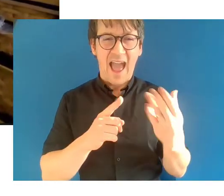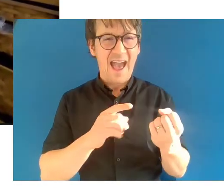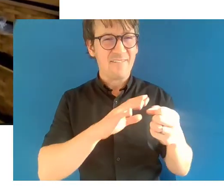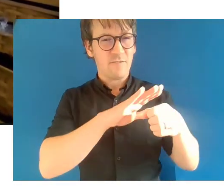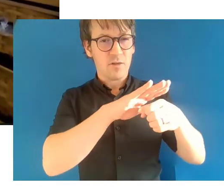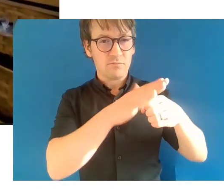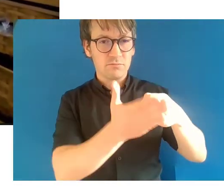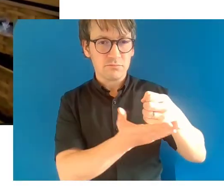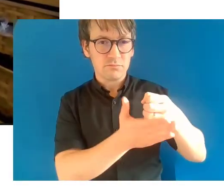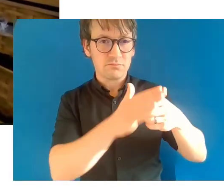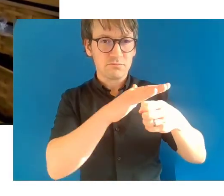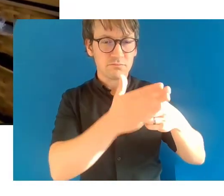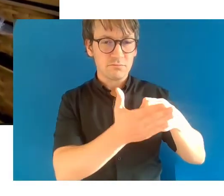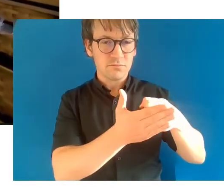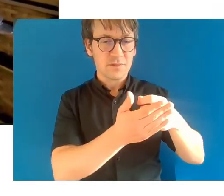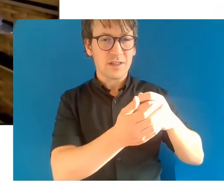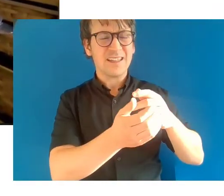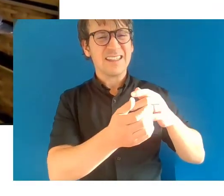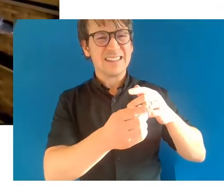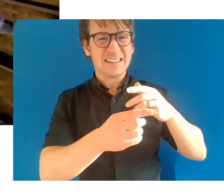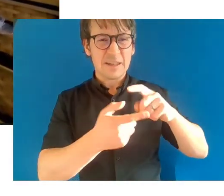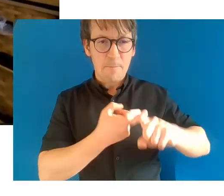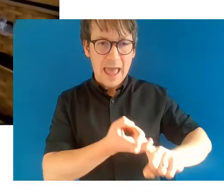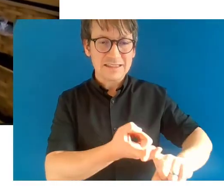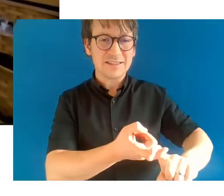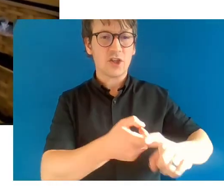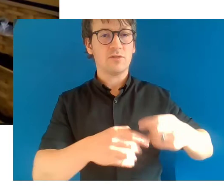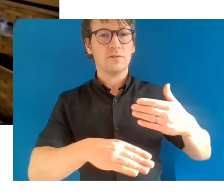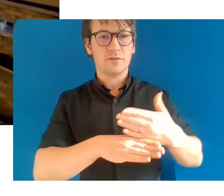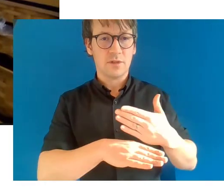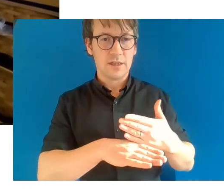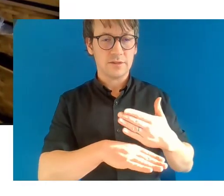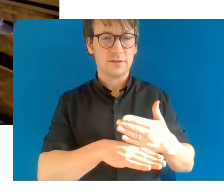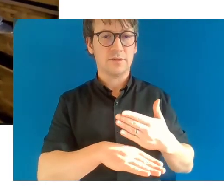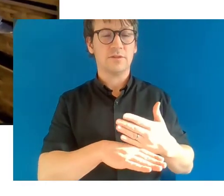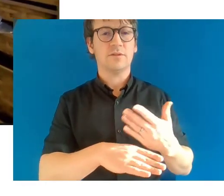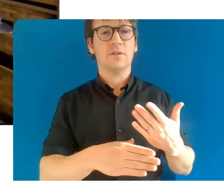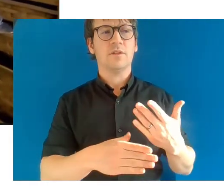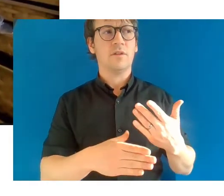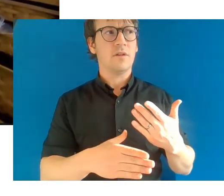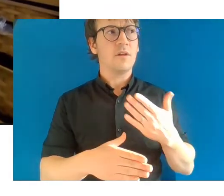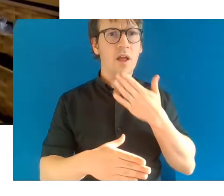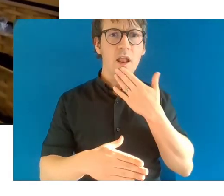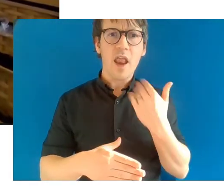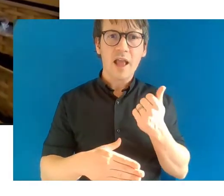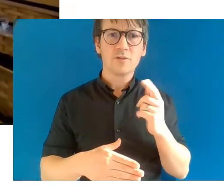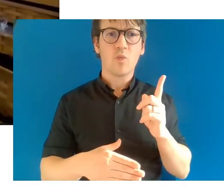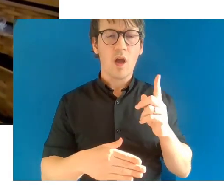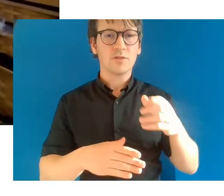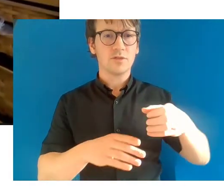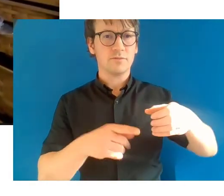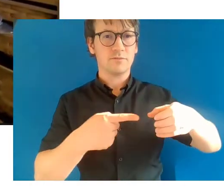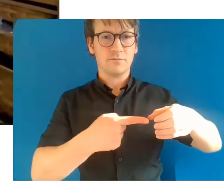So based on the type of task or function they performed, it would be nice, we thought, if